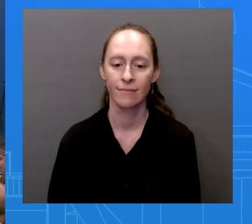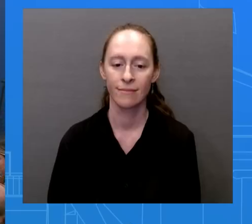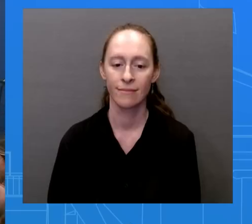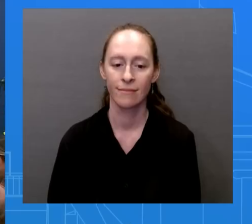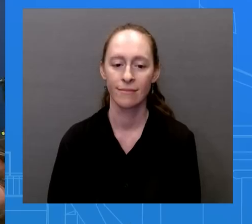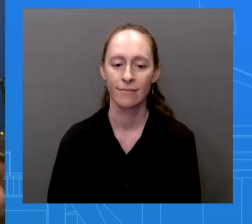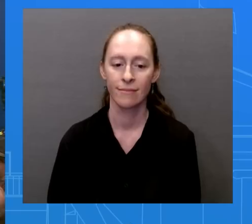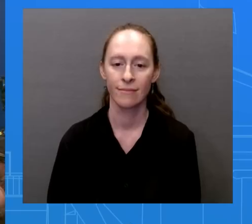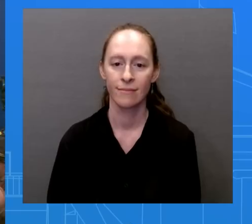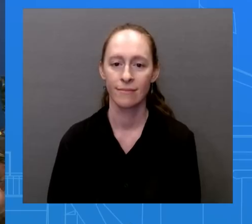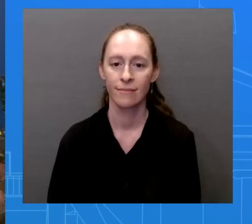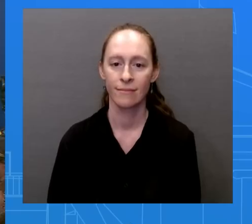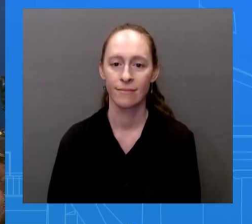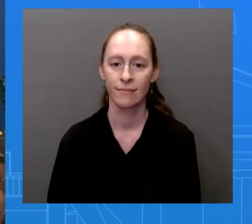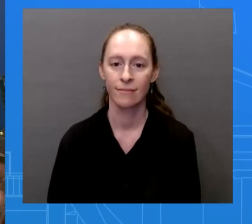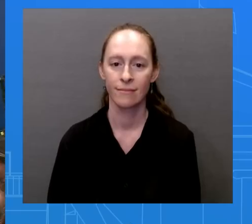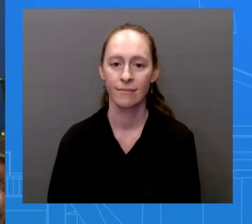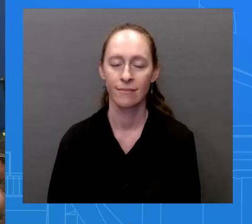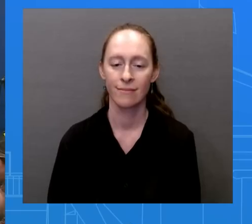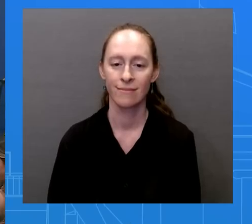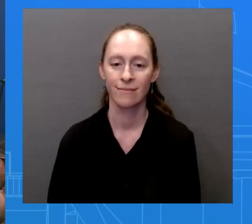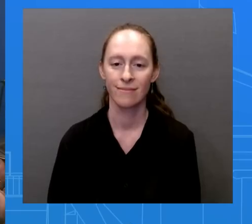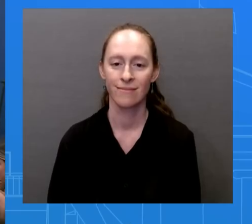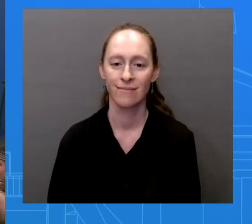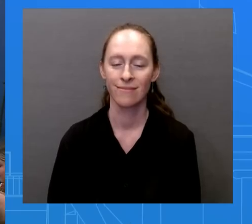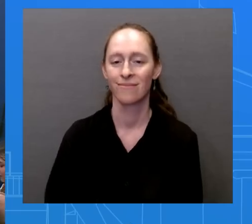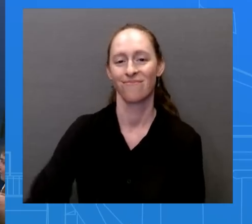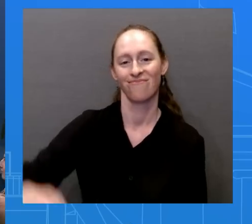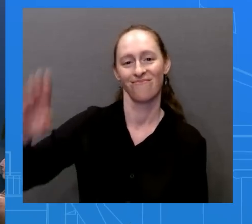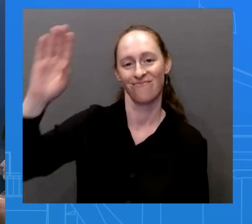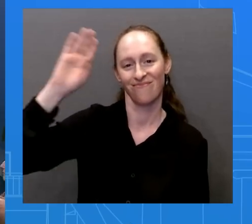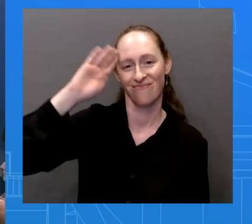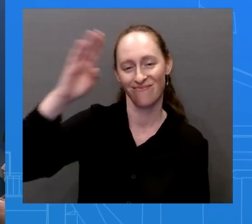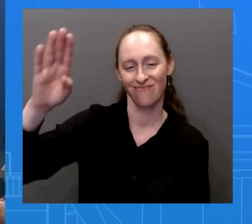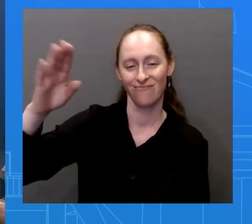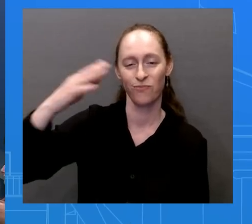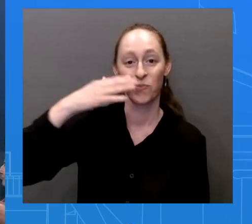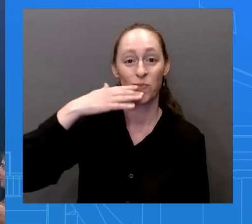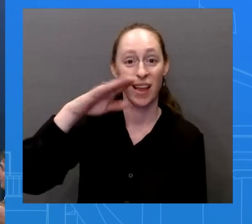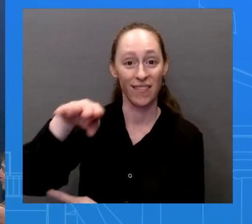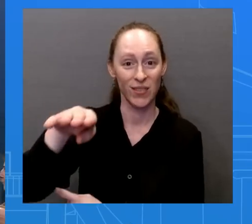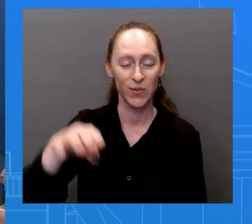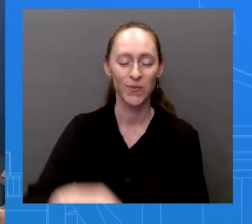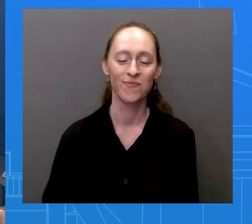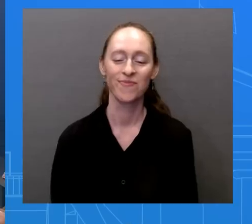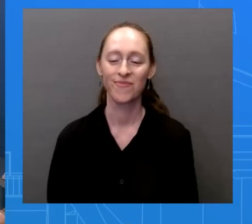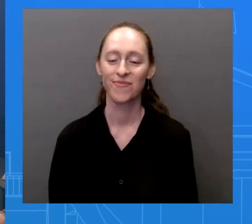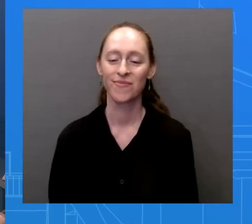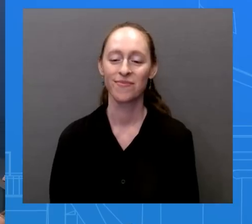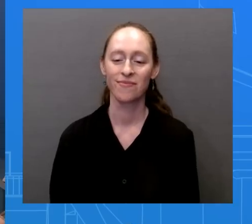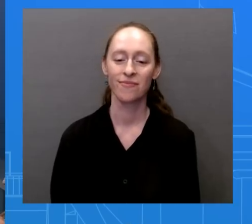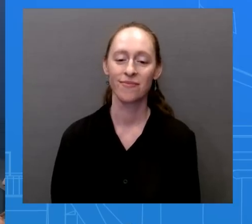Ms. Jean-Pierre: Hello. Good afternoon, everybody. The Press: Good afternoon. Ms. Jean-Pierre: Okay, so today is National